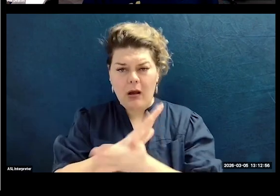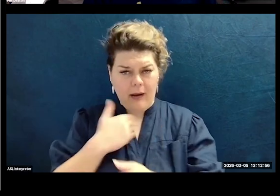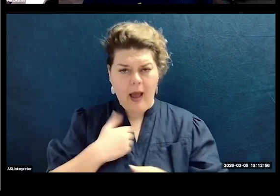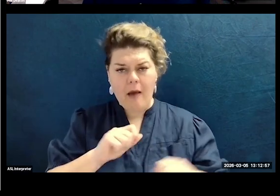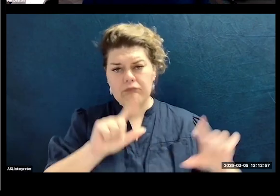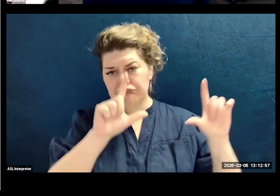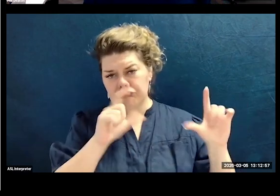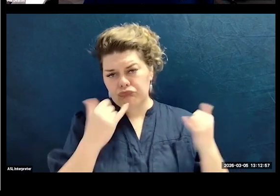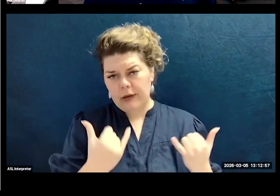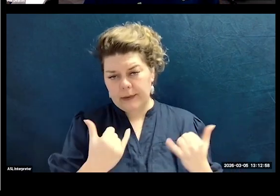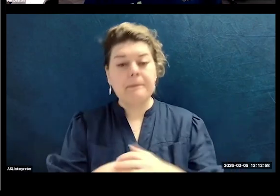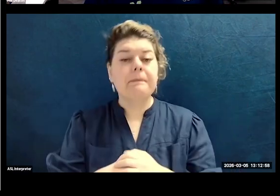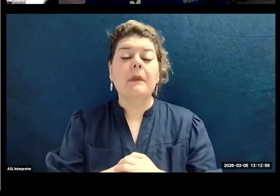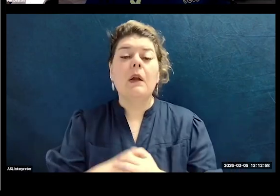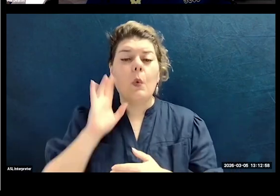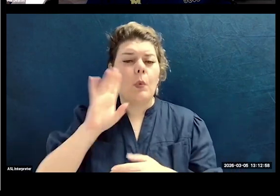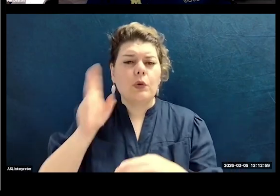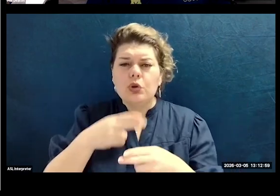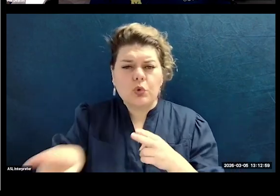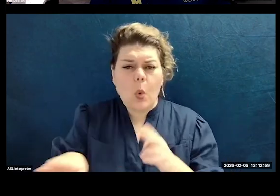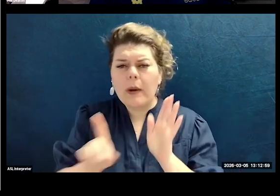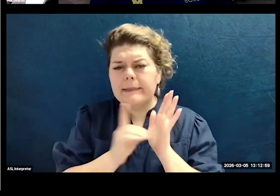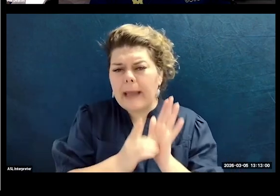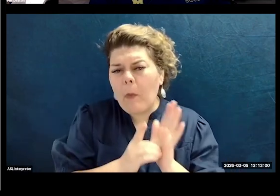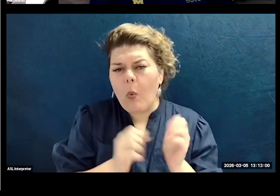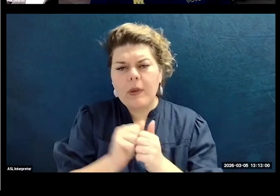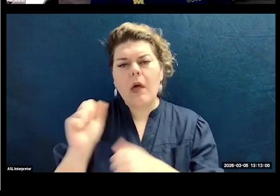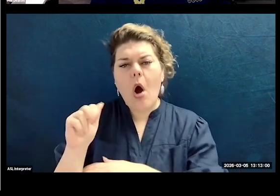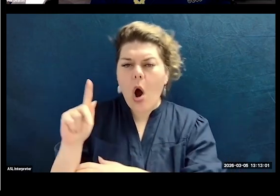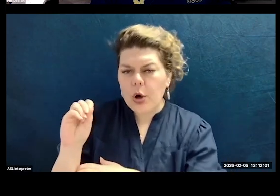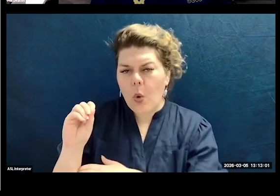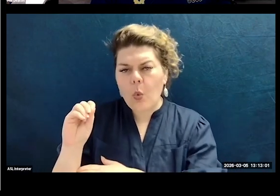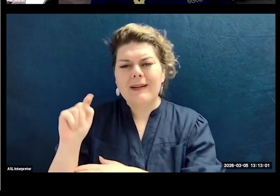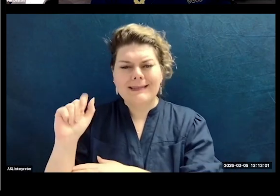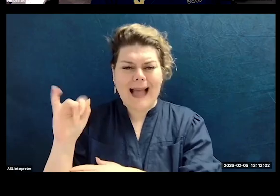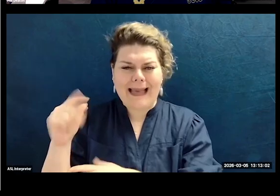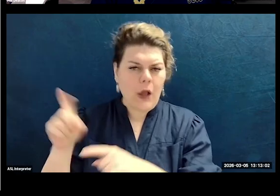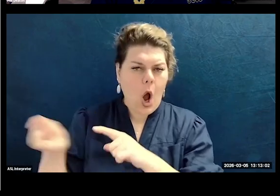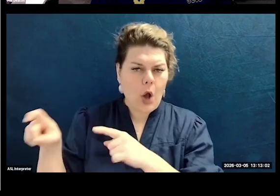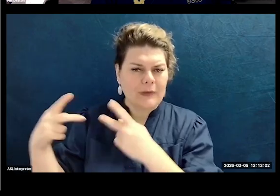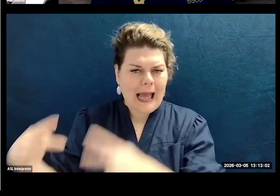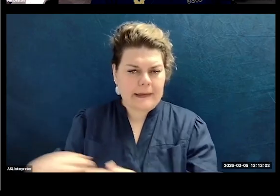and we are going to do a brief demo on auto-tagging. So, this is our Syllabus for English 100: